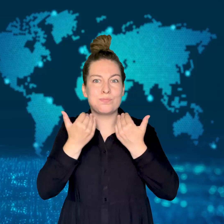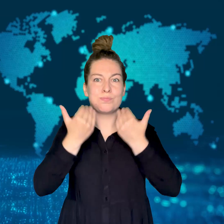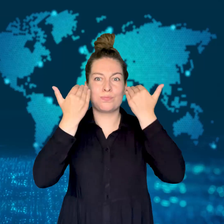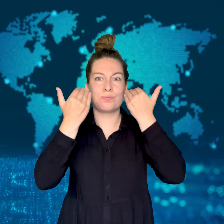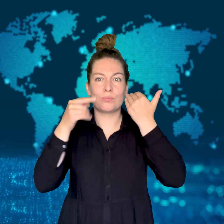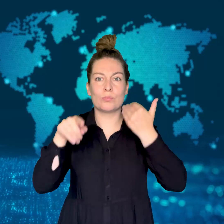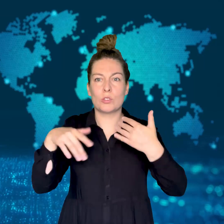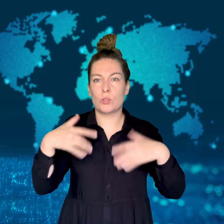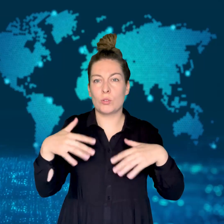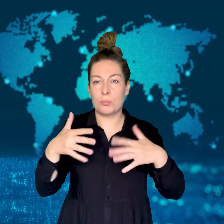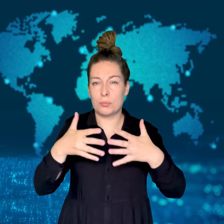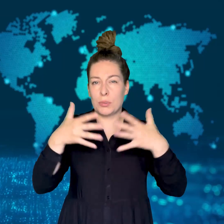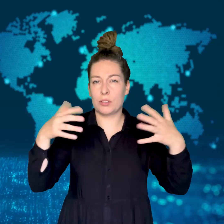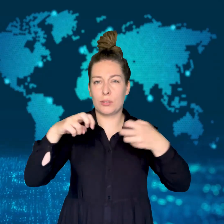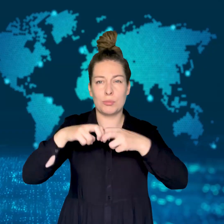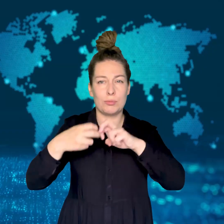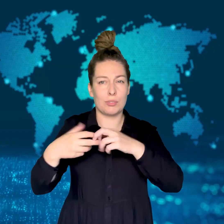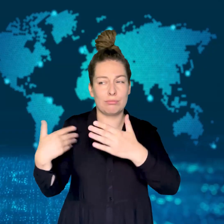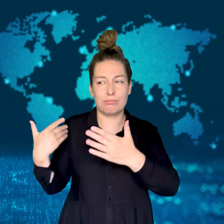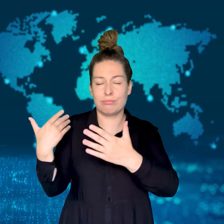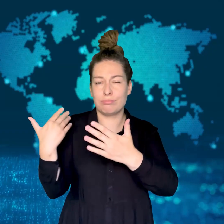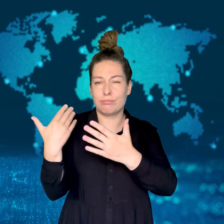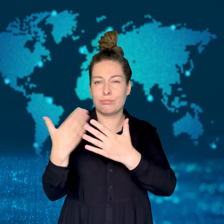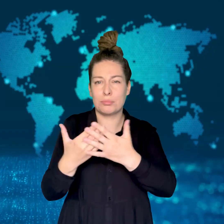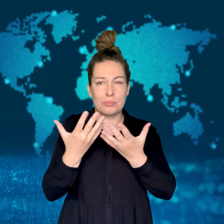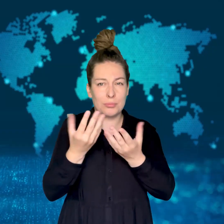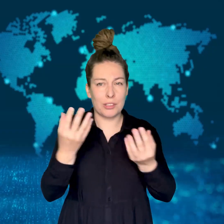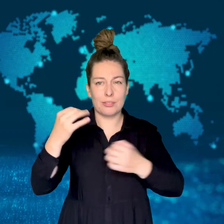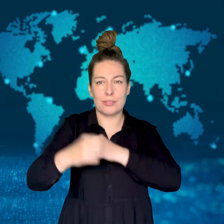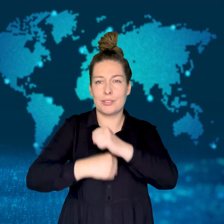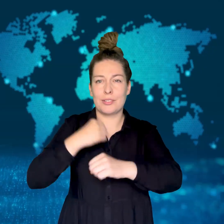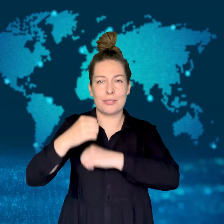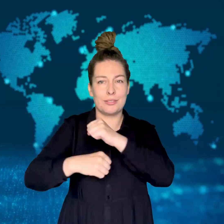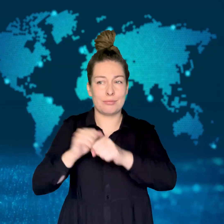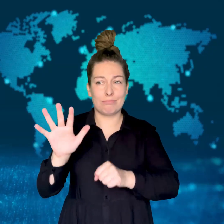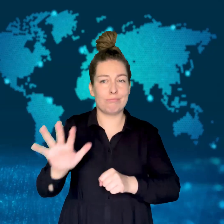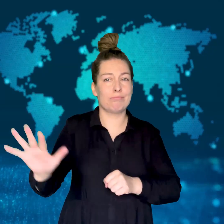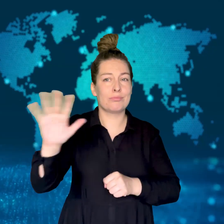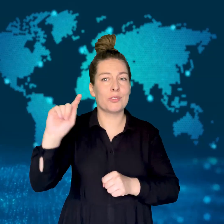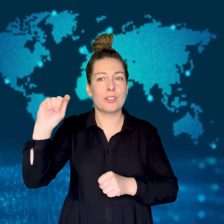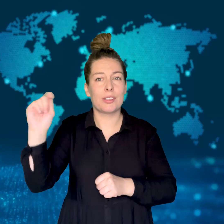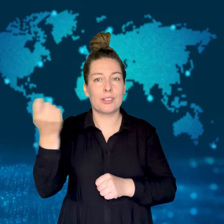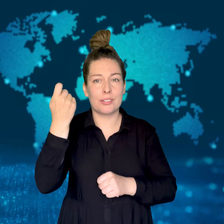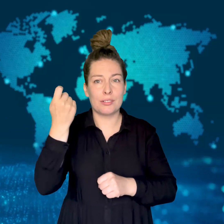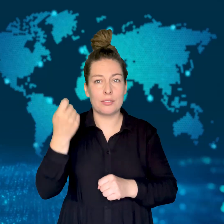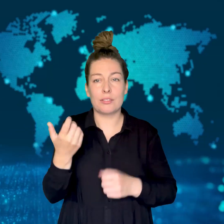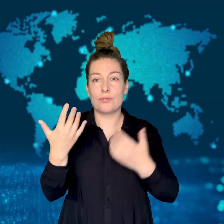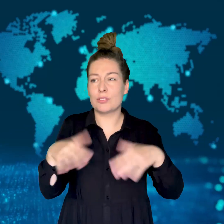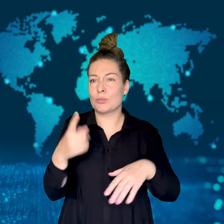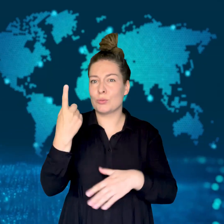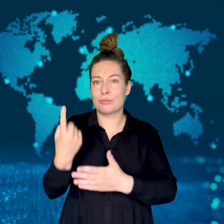"Period shaming" has been a problem in Kenya for years.